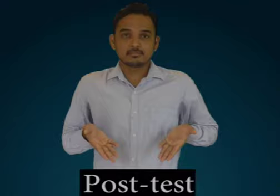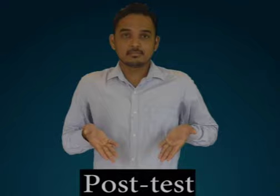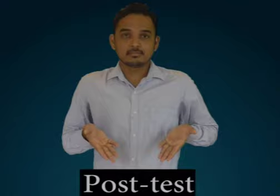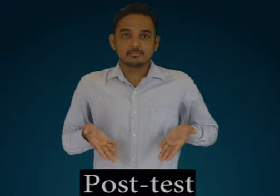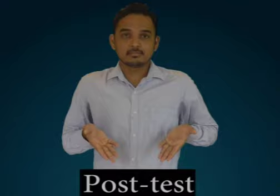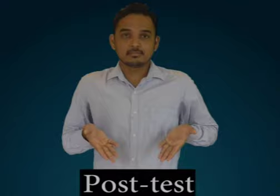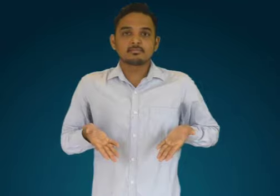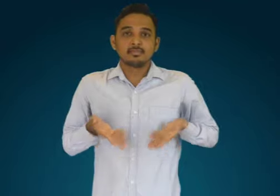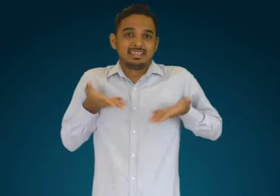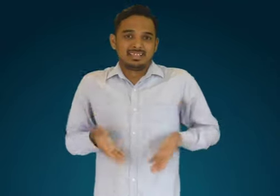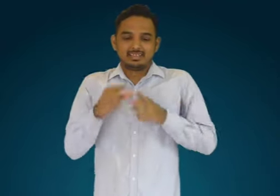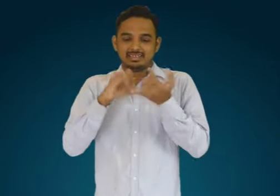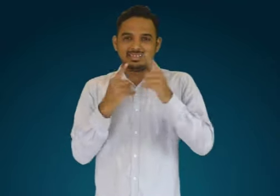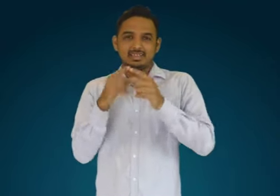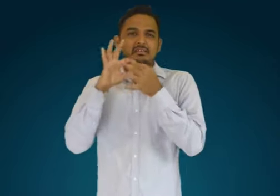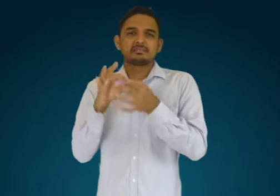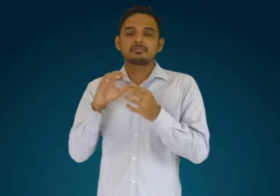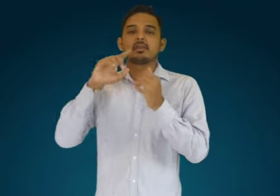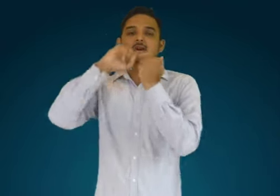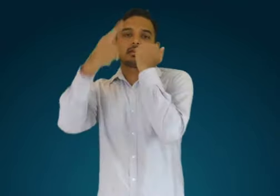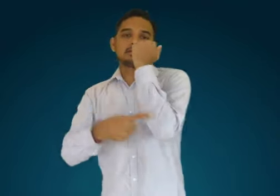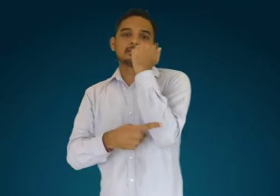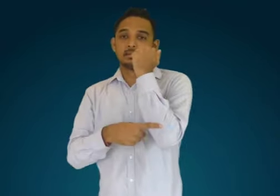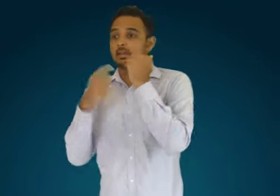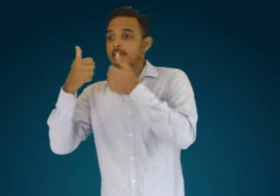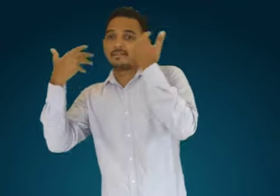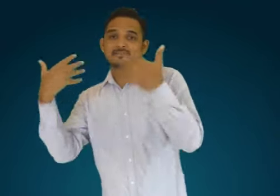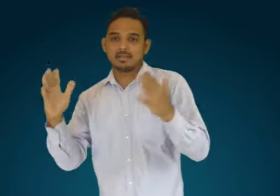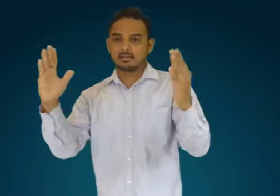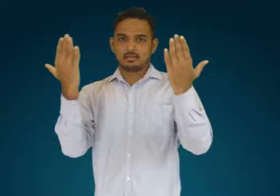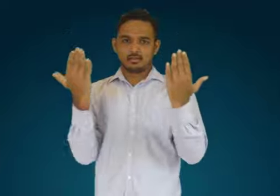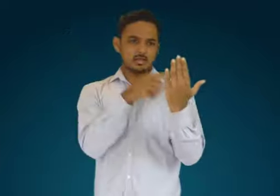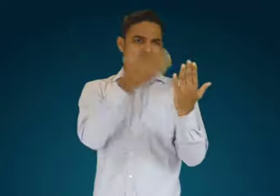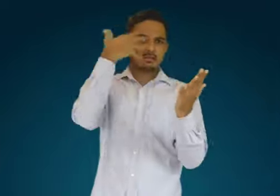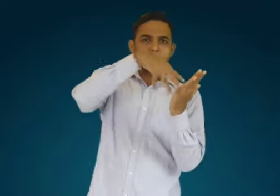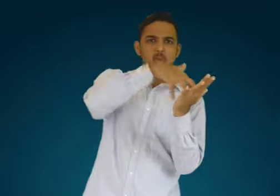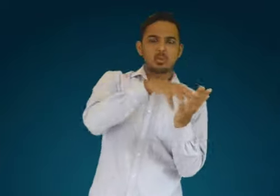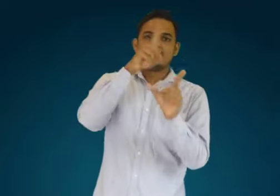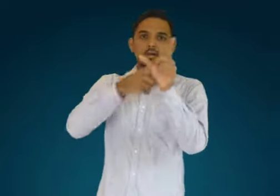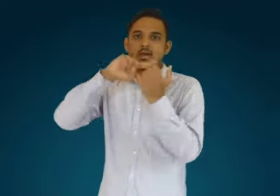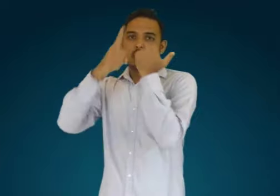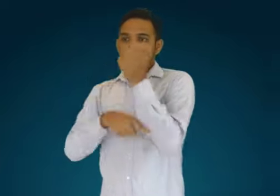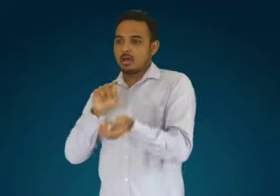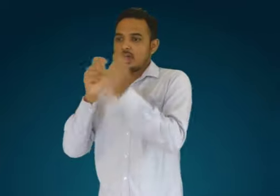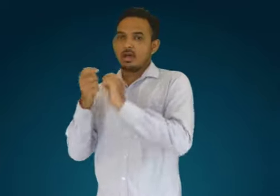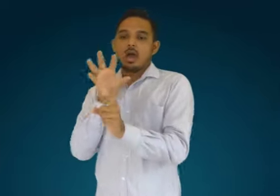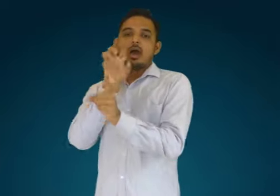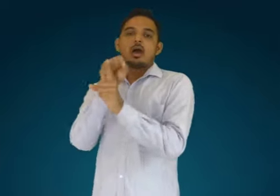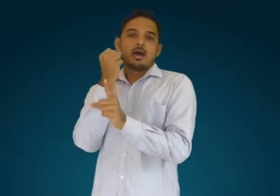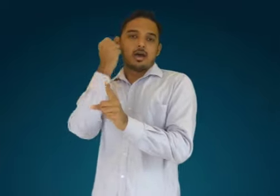let us now discuss how we evaluate the improvement we conducted a pre-test in the beginning and at the end